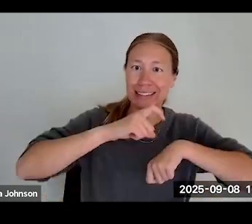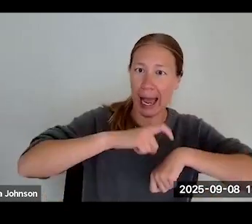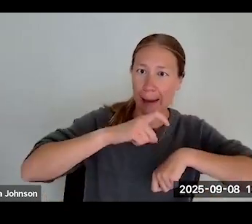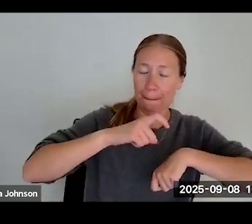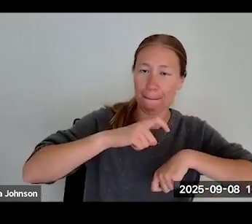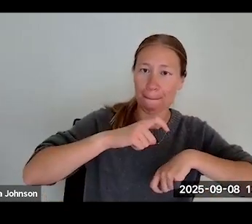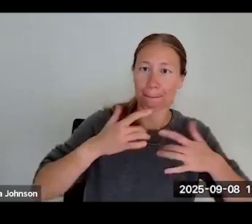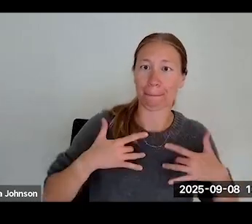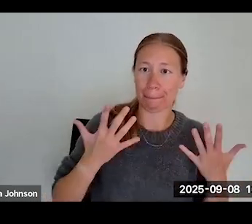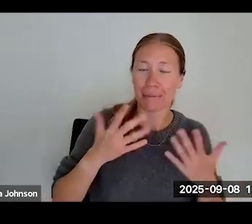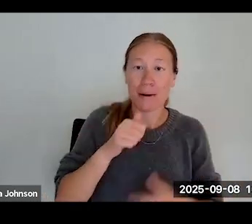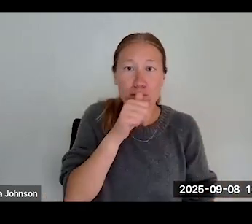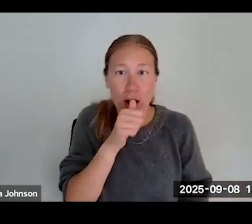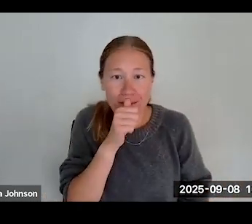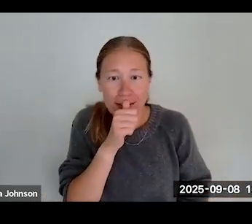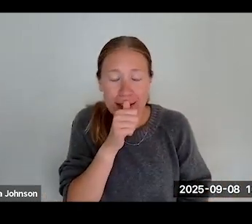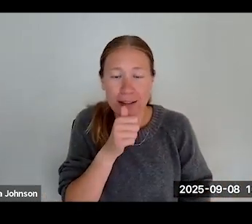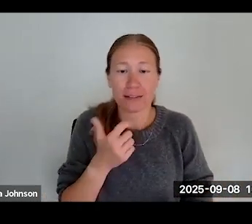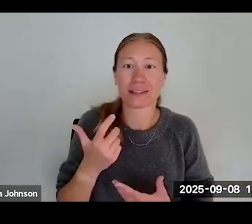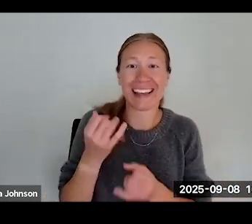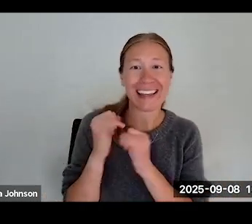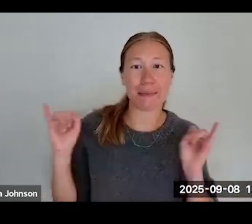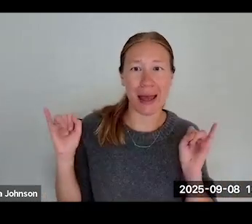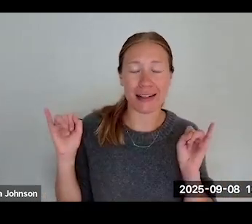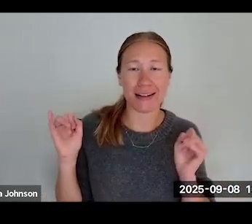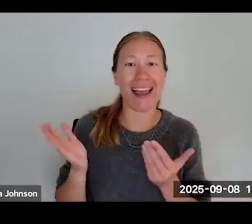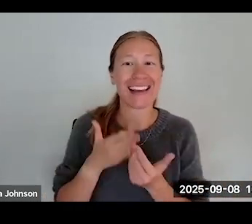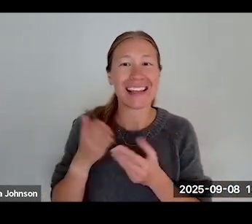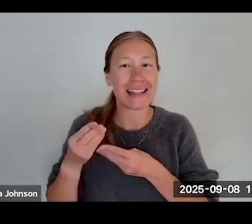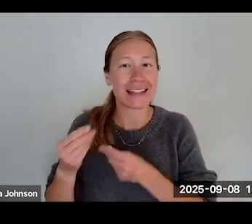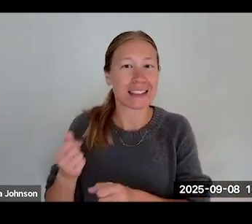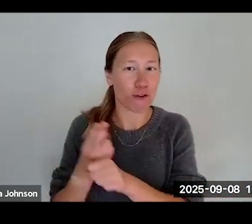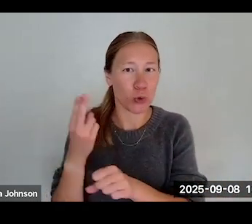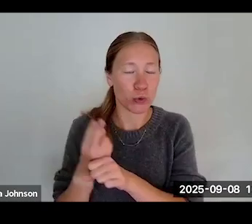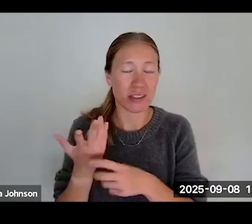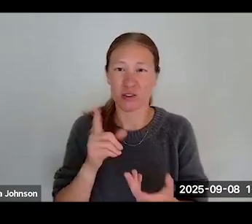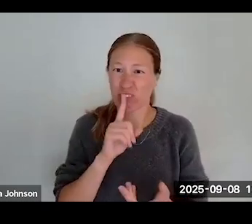privacy, independence, and ease of use. So essentially, people with disabilities